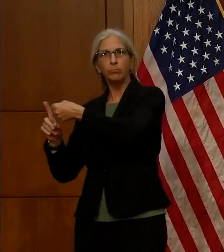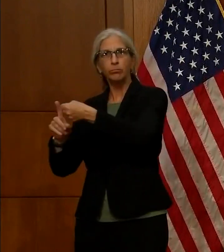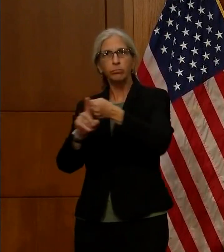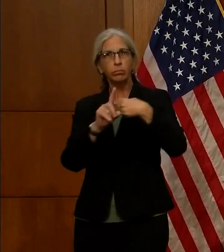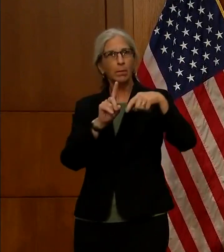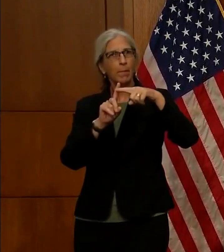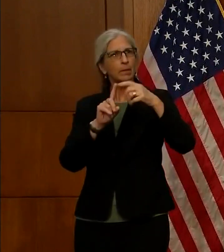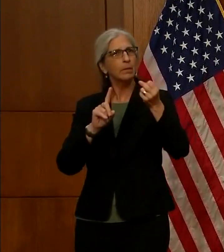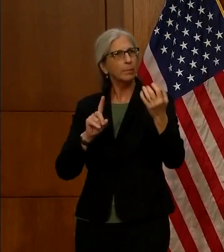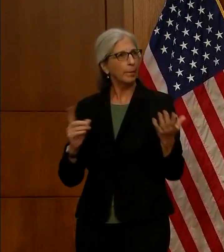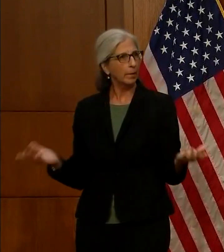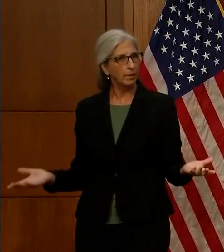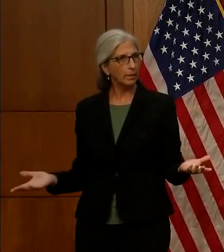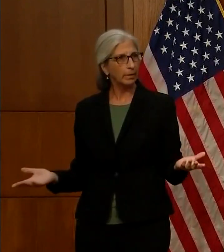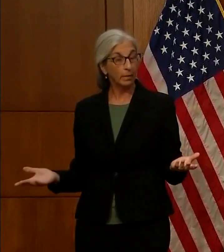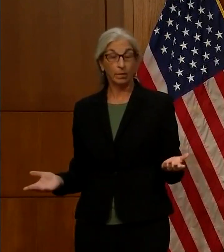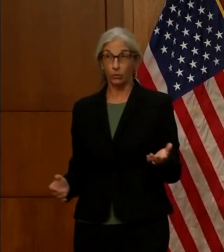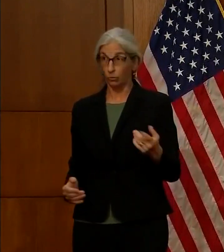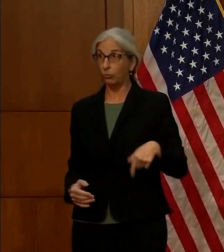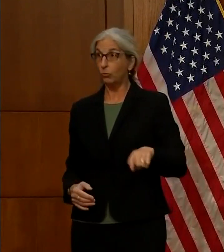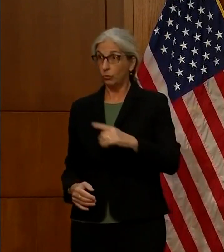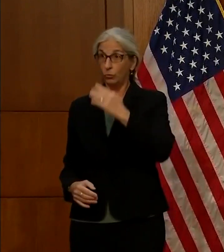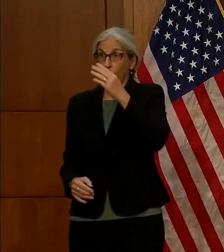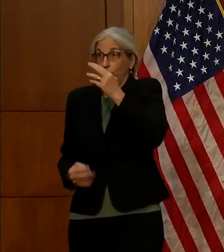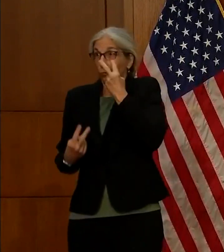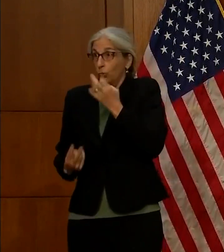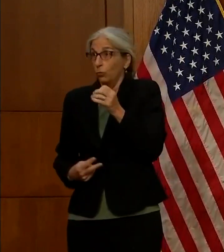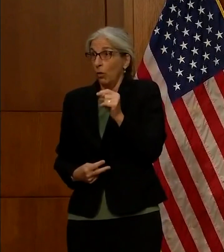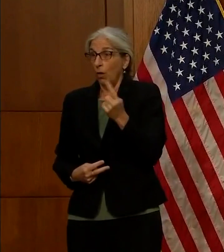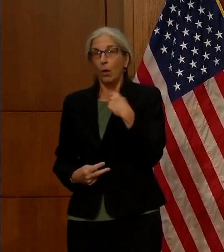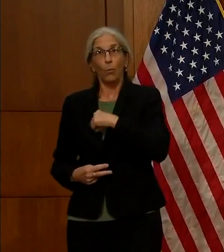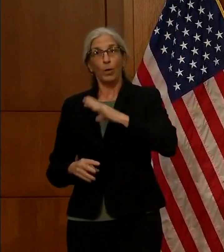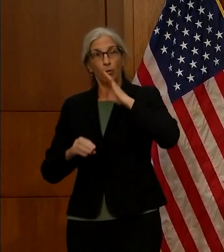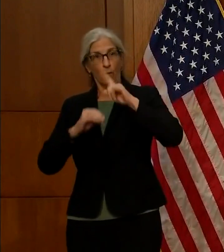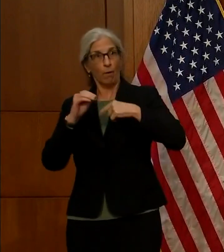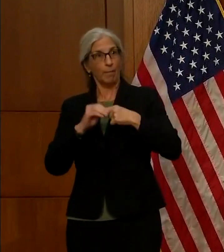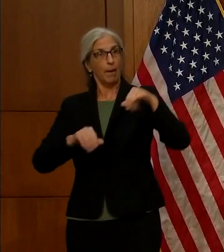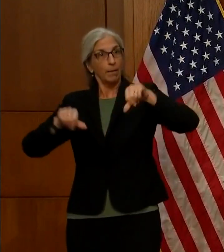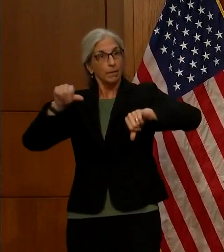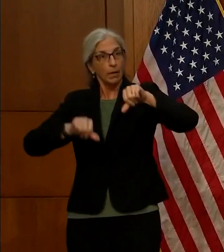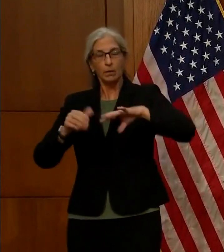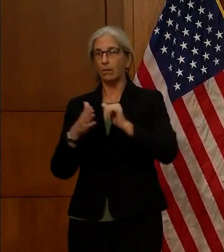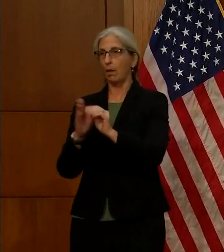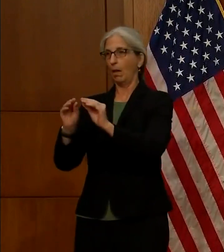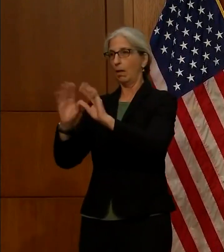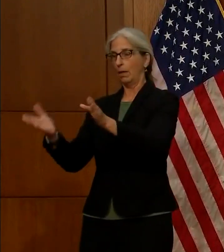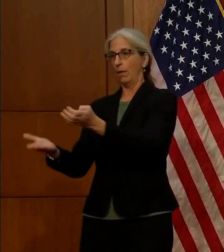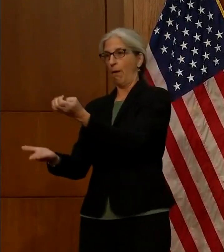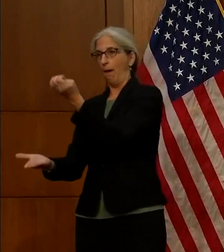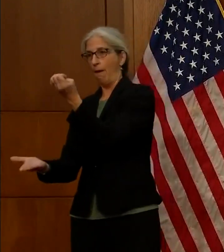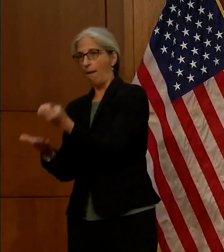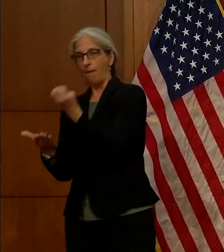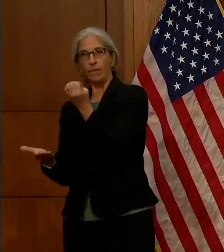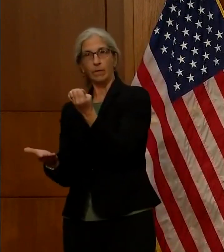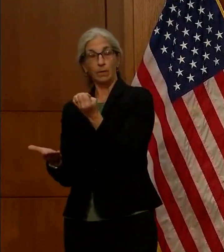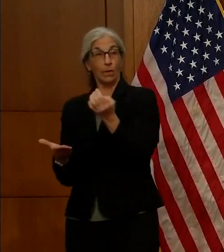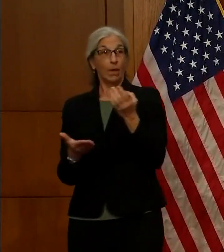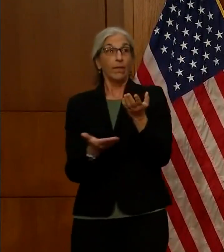LOOK AT THE NUMBER OF PEOPLE THAT TESTED POSITIVE THAT YOU KNOW. WE TALK ABOUT SCIENCE IT